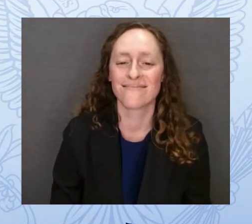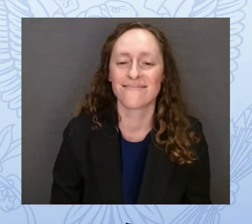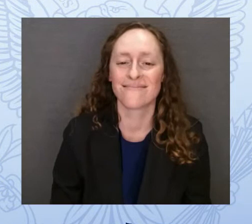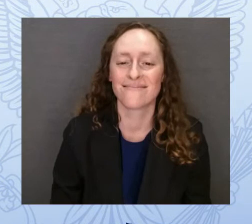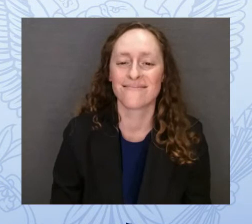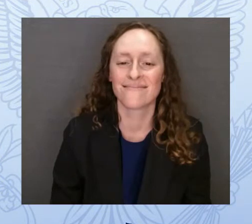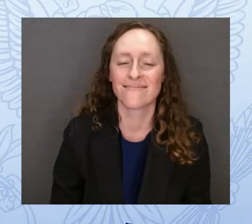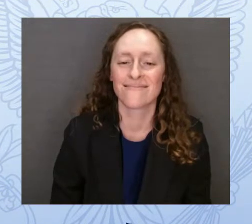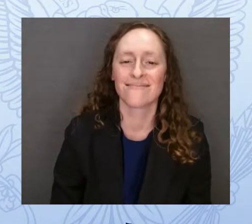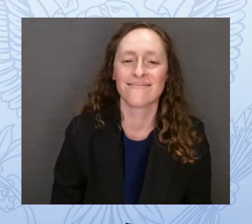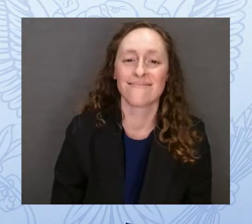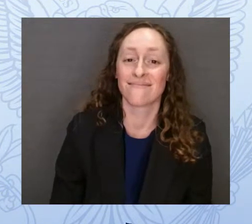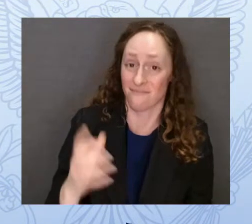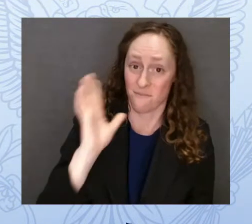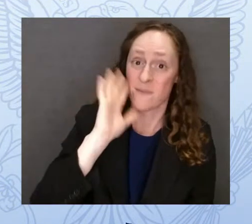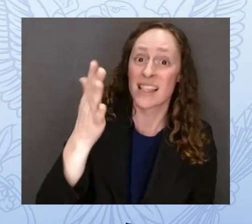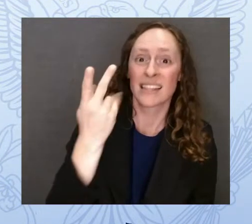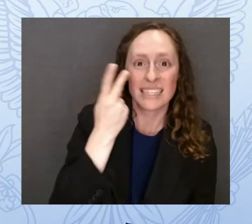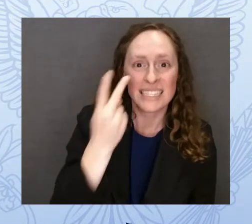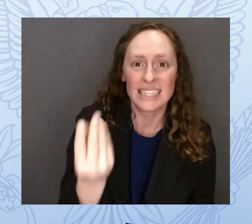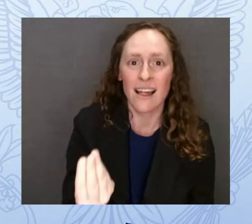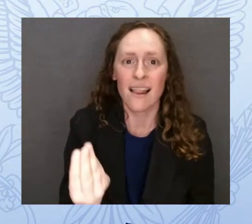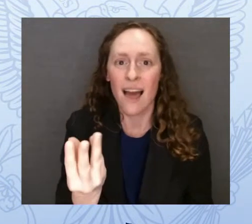And the dinner itself will be lit with sparkling candlelight.